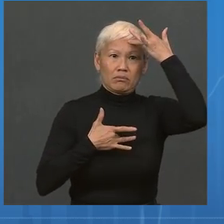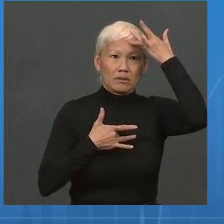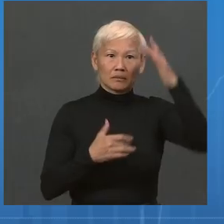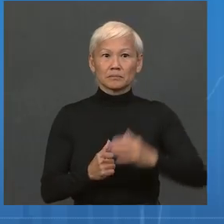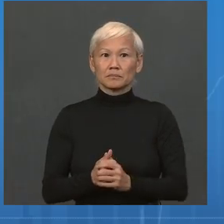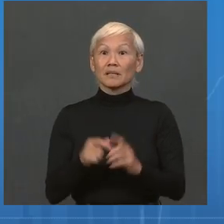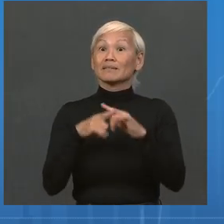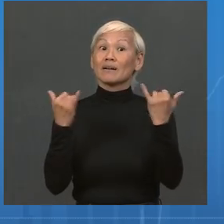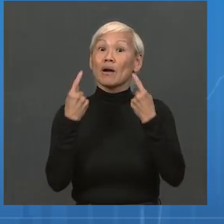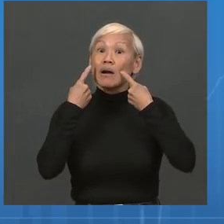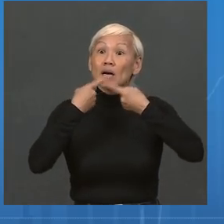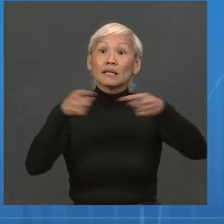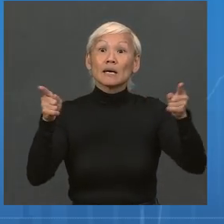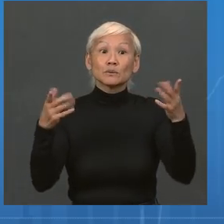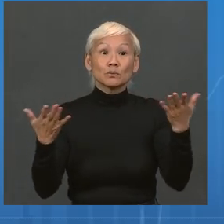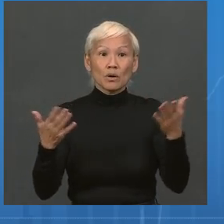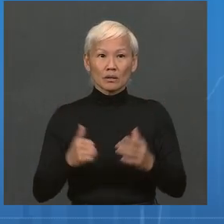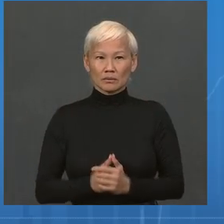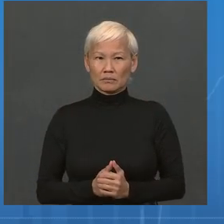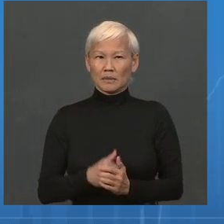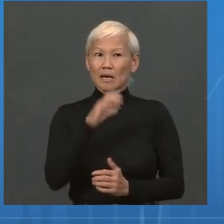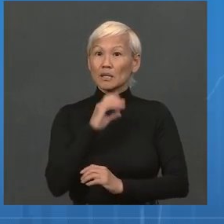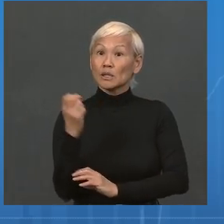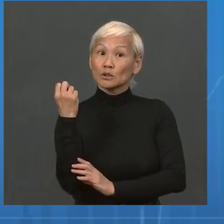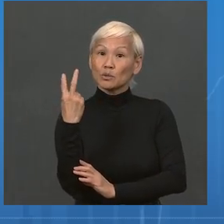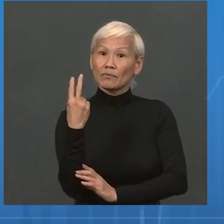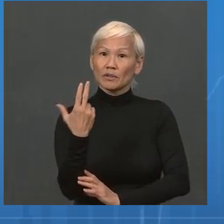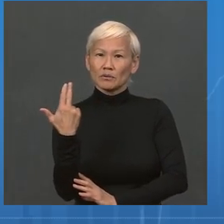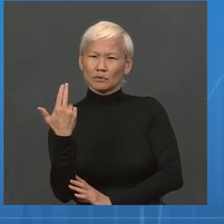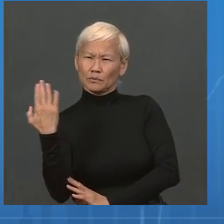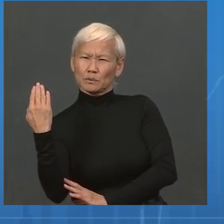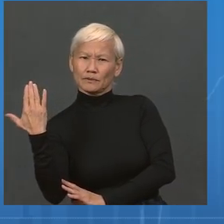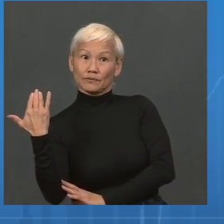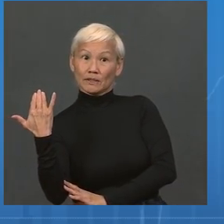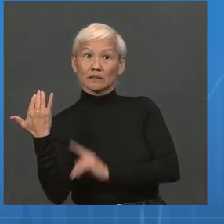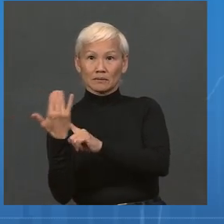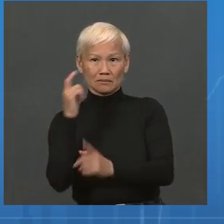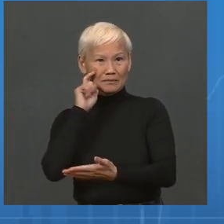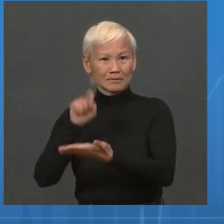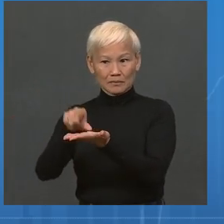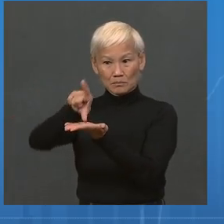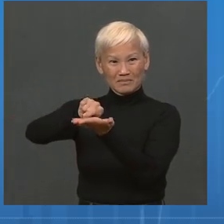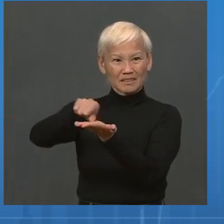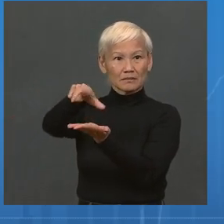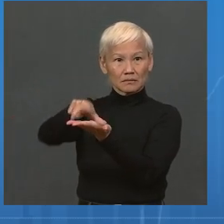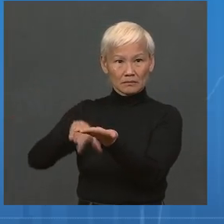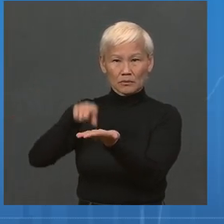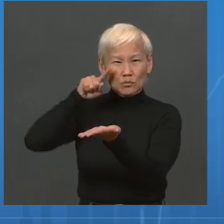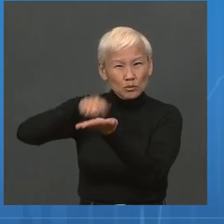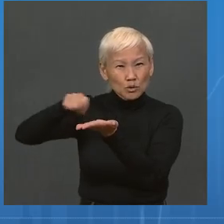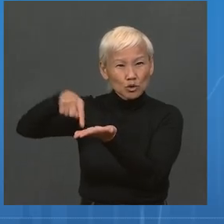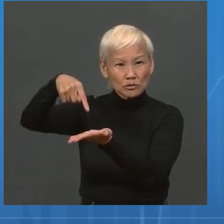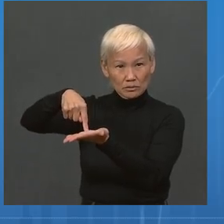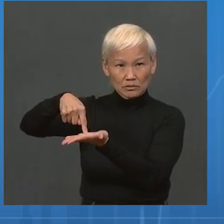In individuals 12 to 15 years old, this study, just a few months ago, showed that in adolescents of those age,